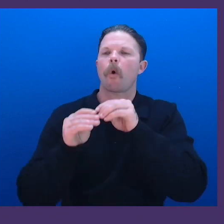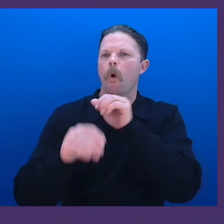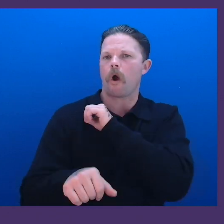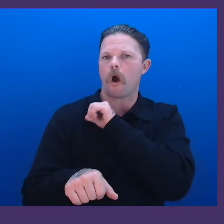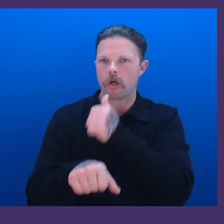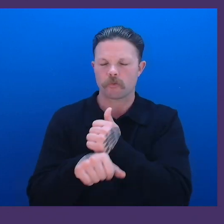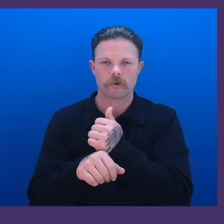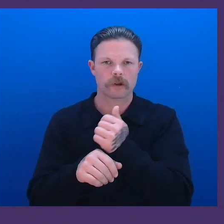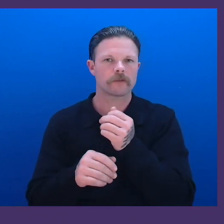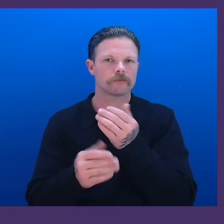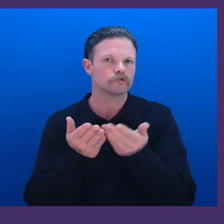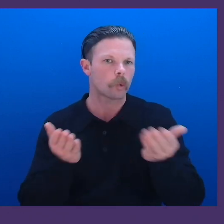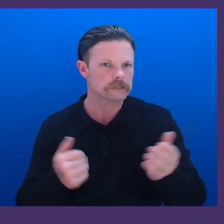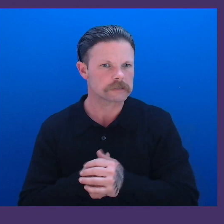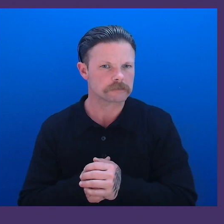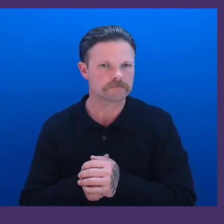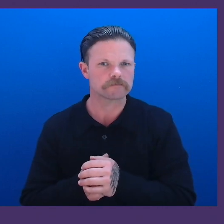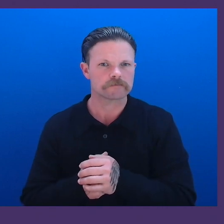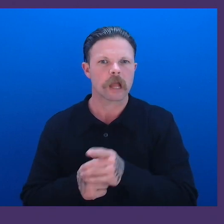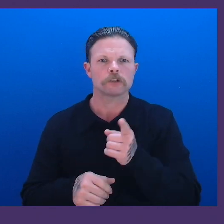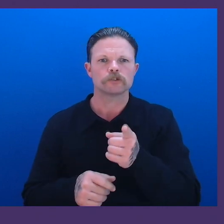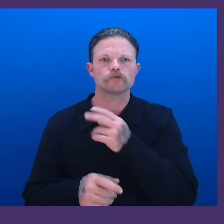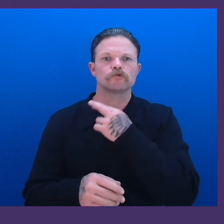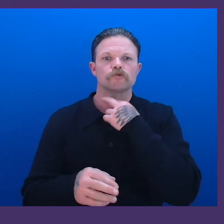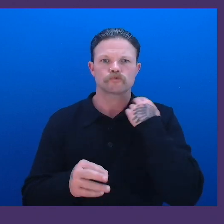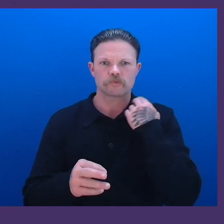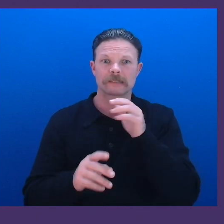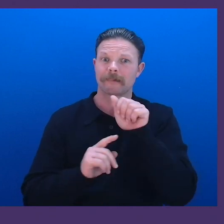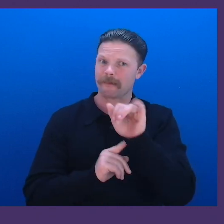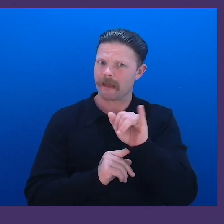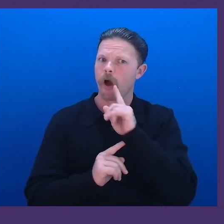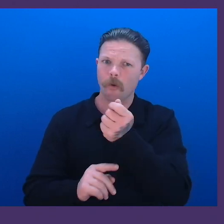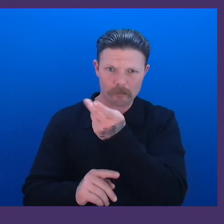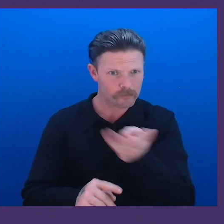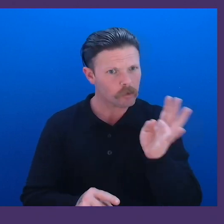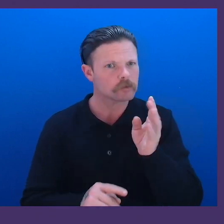So, how do we think about those risks and managing them at Microsoft?